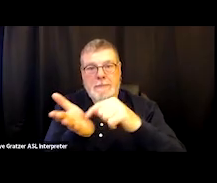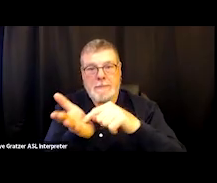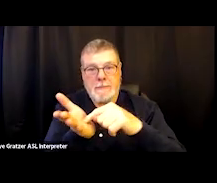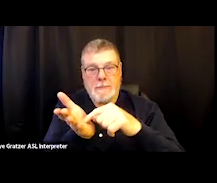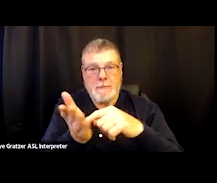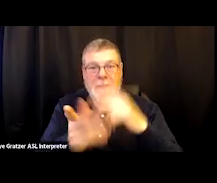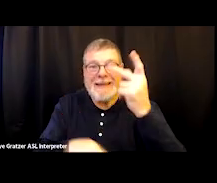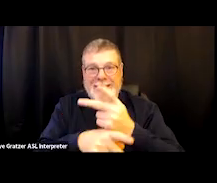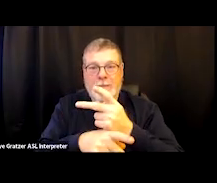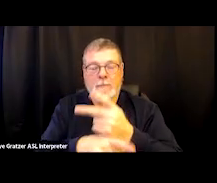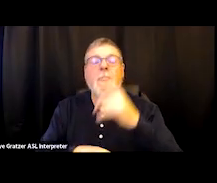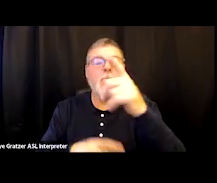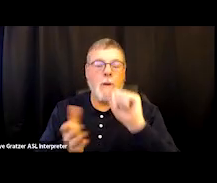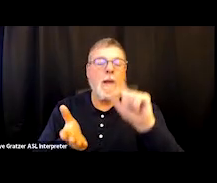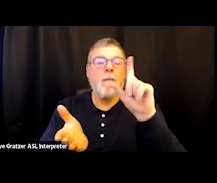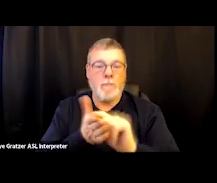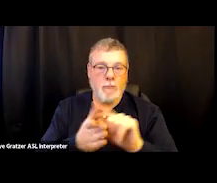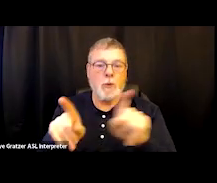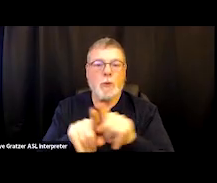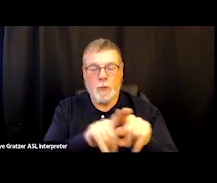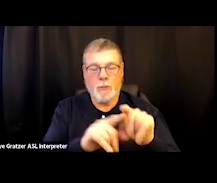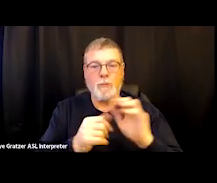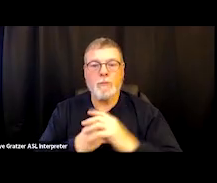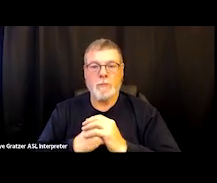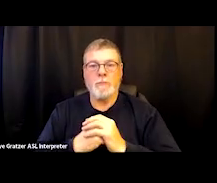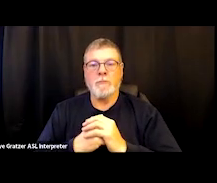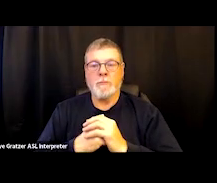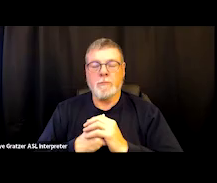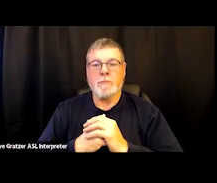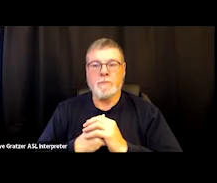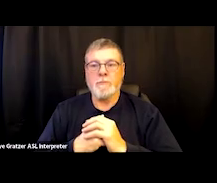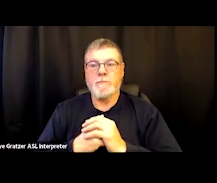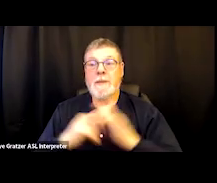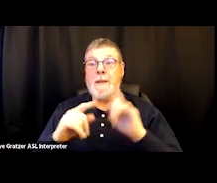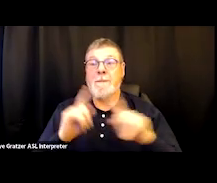You can also print the reentry number page for your records, but if you lose the reentry number,